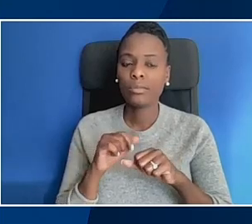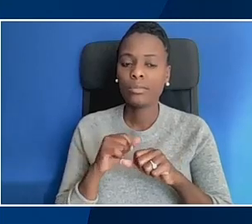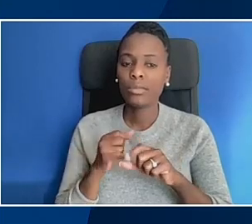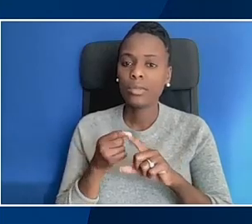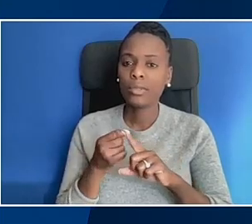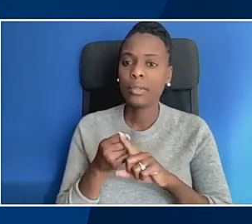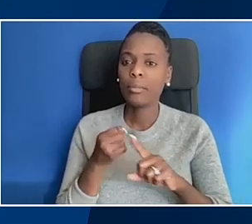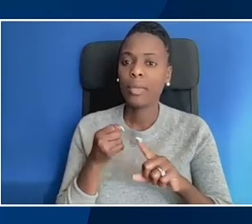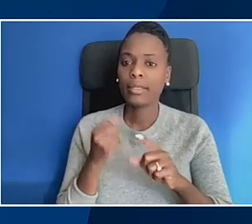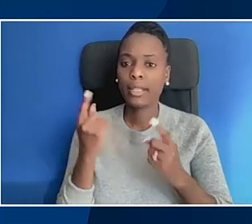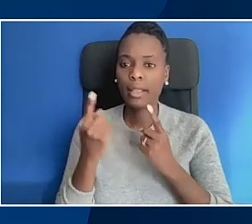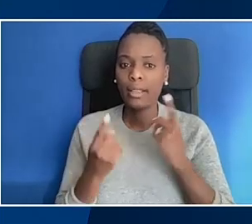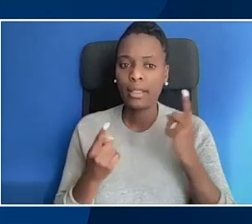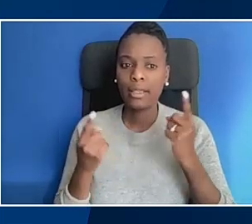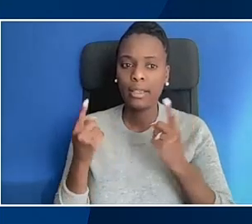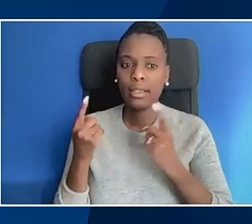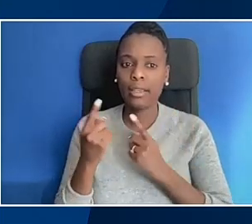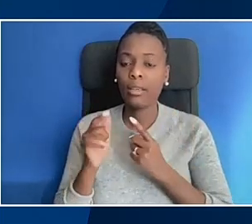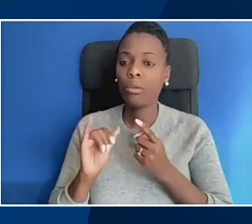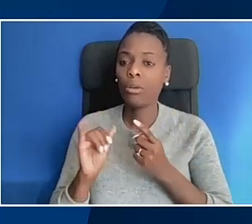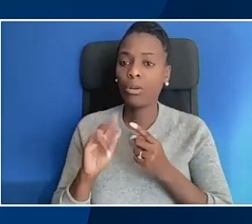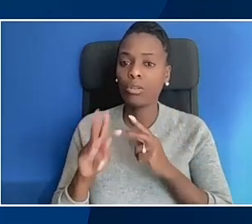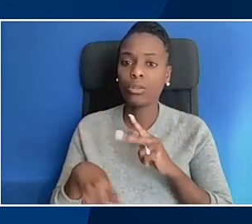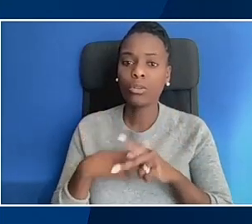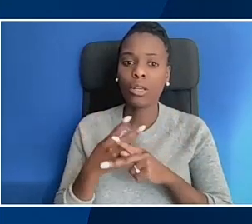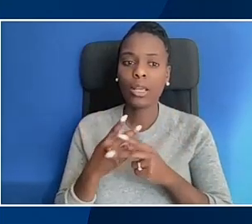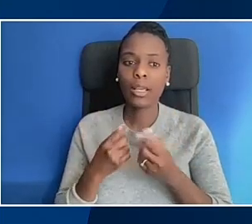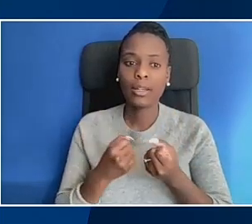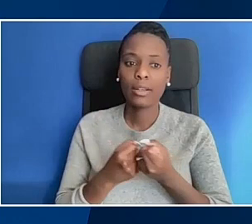is support, the type of support the Department of Education would hand down